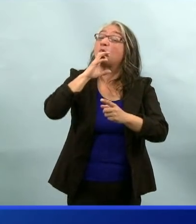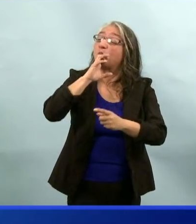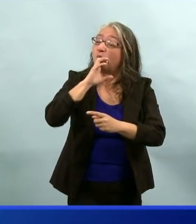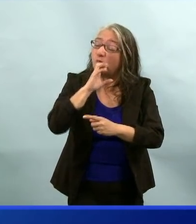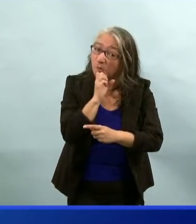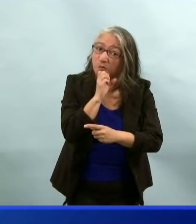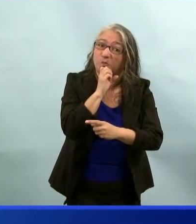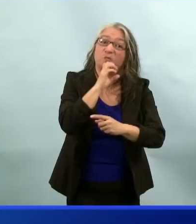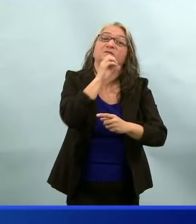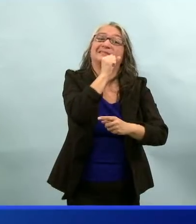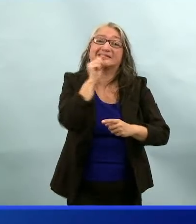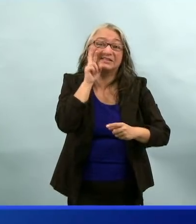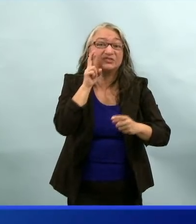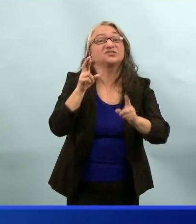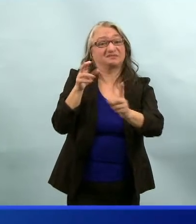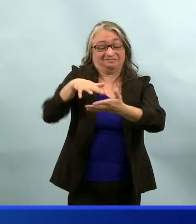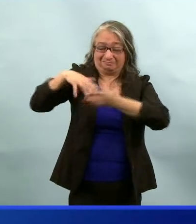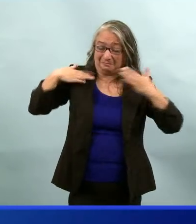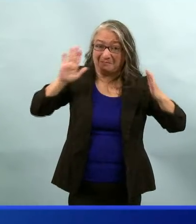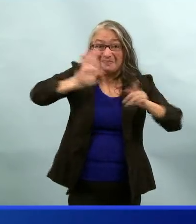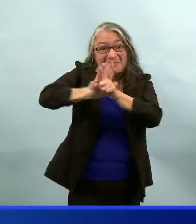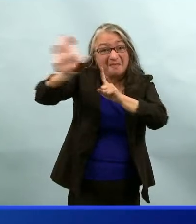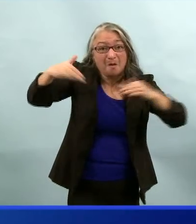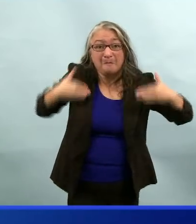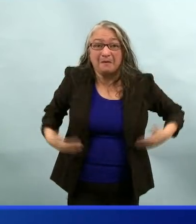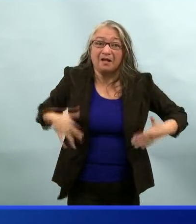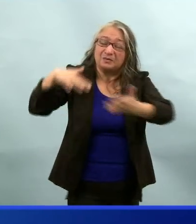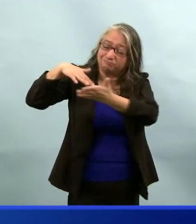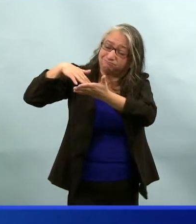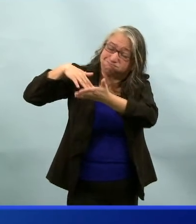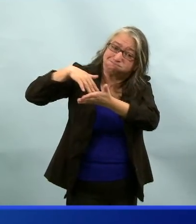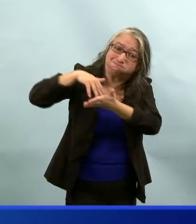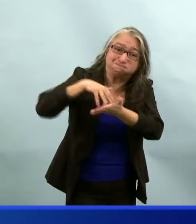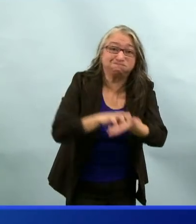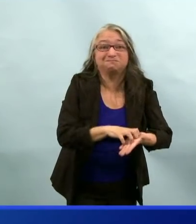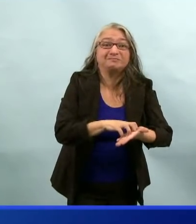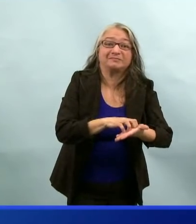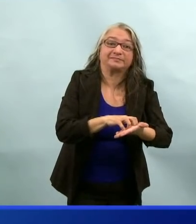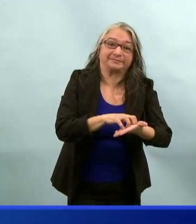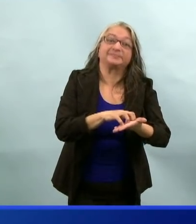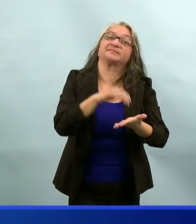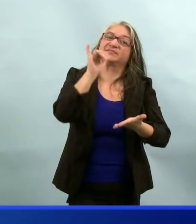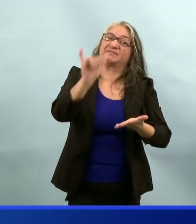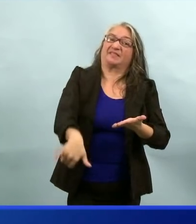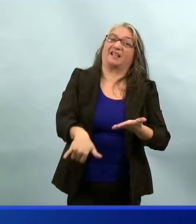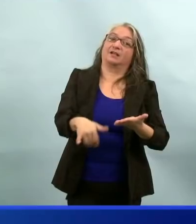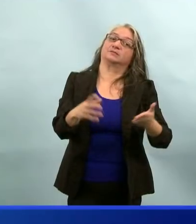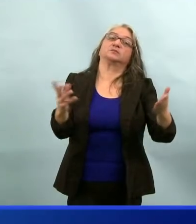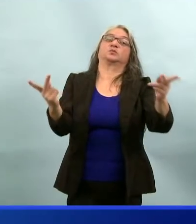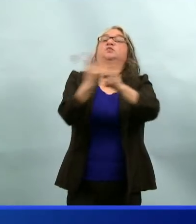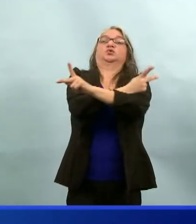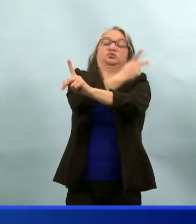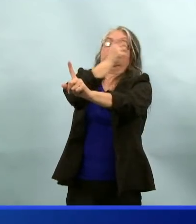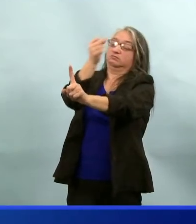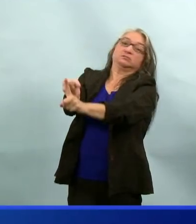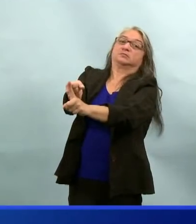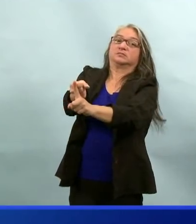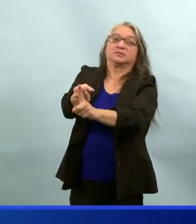devastating outcome they are why we have continued to make every plea to manitobans to get vaccinated